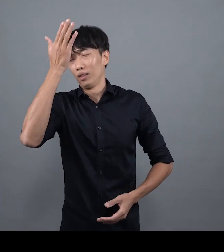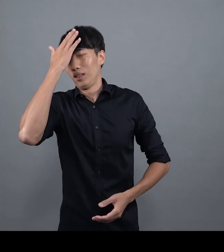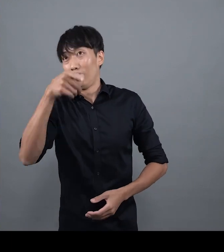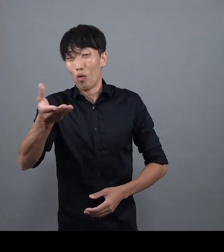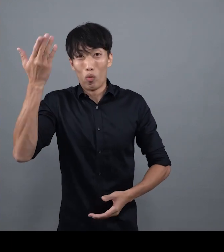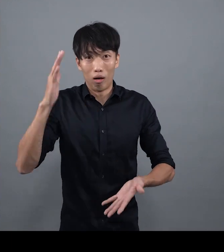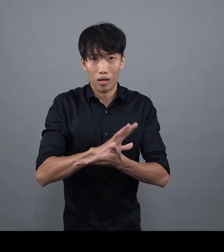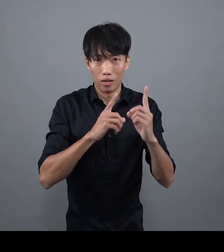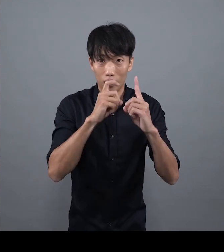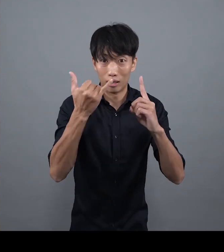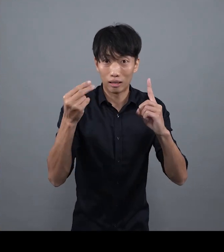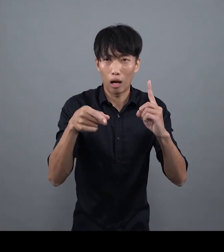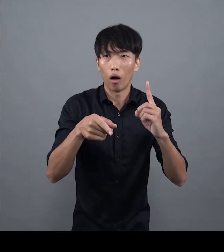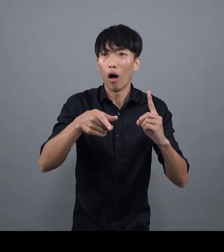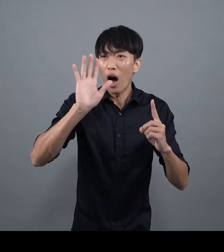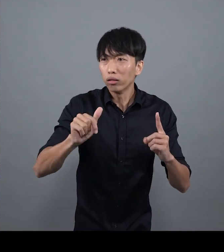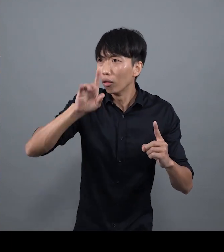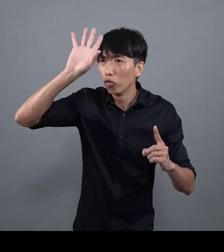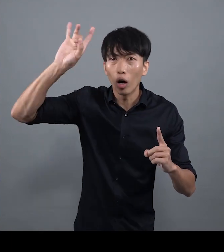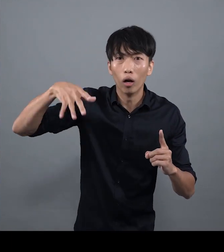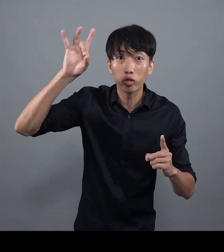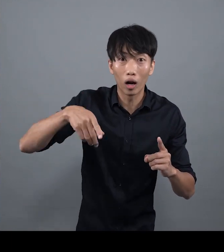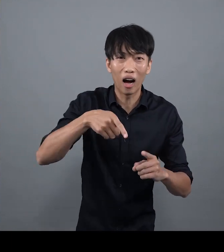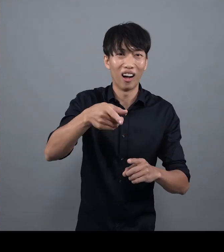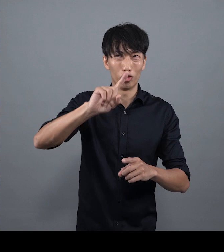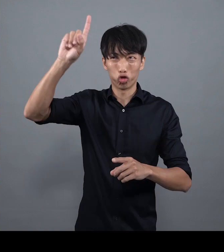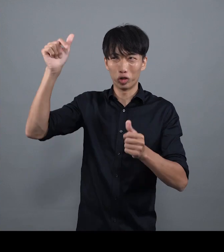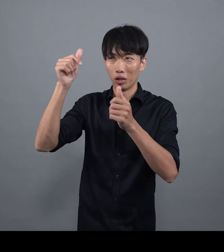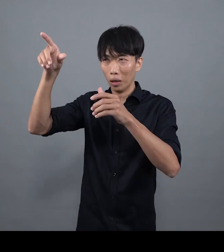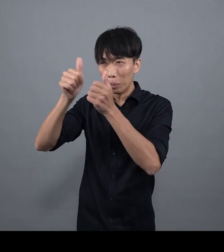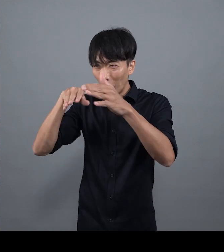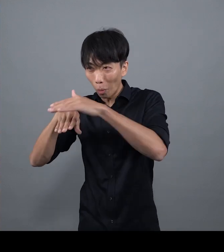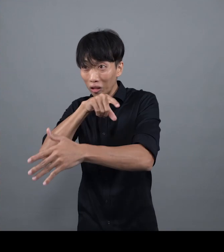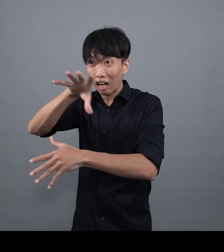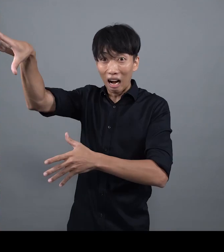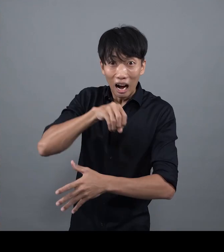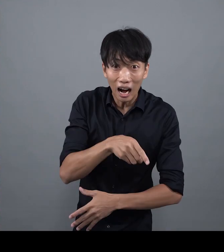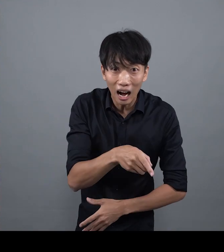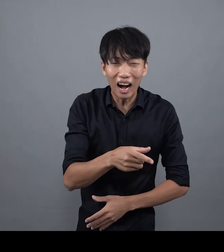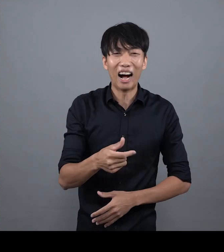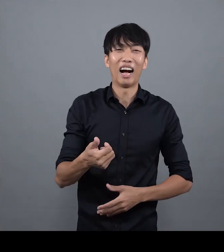[Cantonese] It was 1967 How did you get this? Did you find it in someone’s collection? Right. [sound of pushcart wheels on pavement]